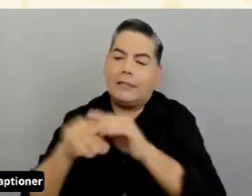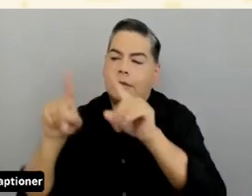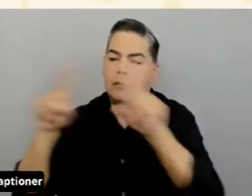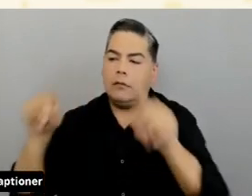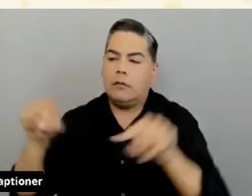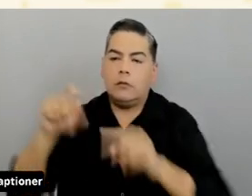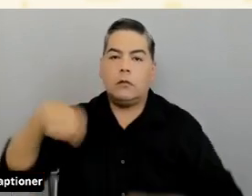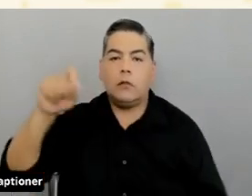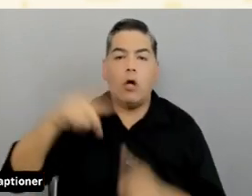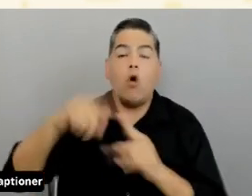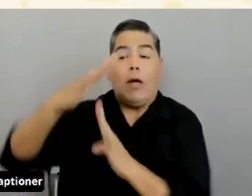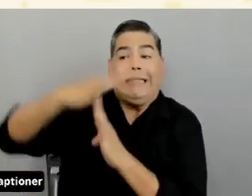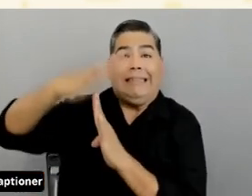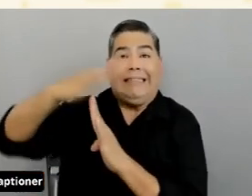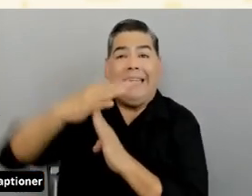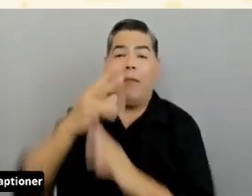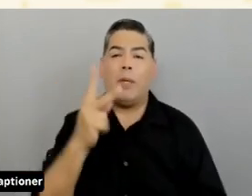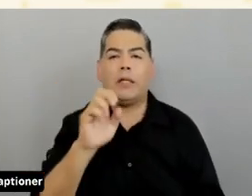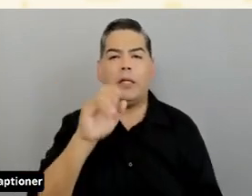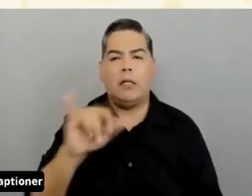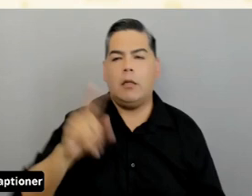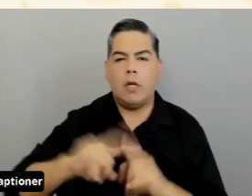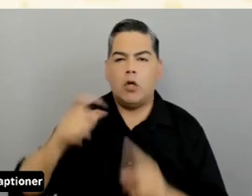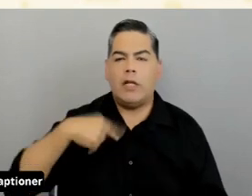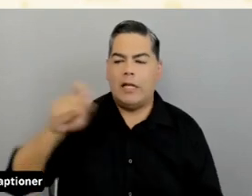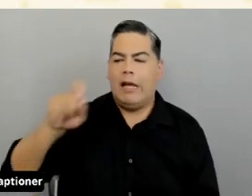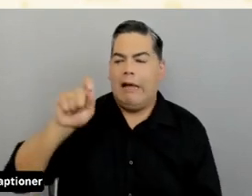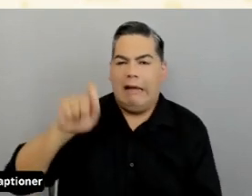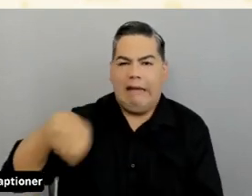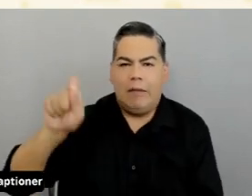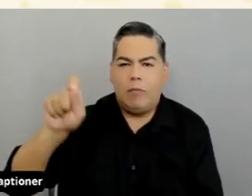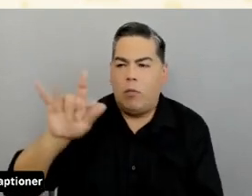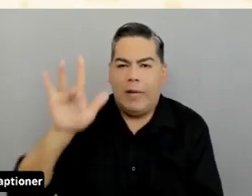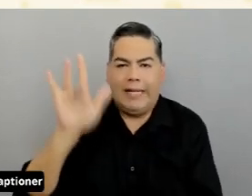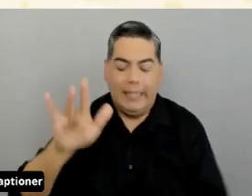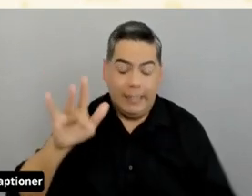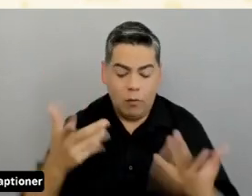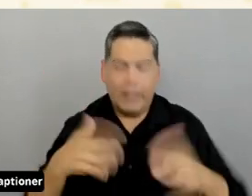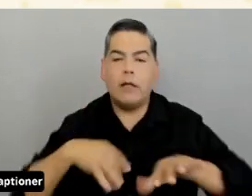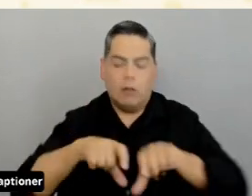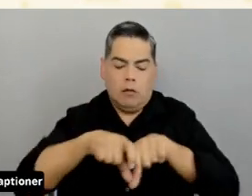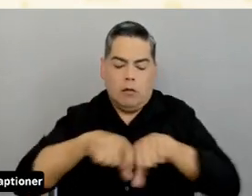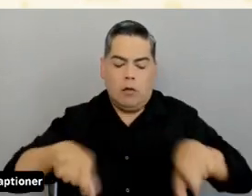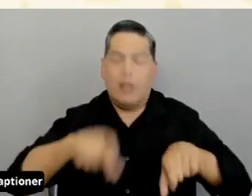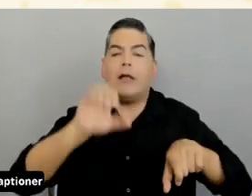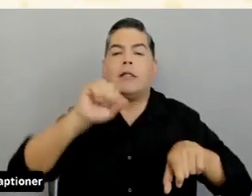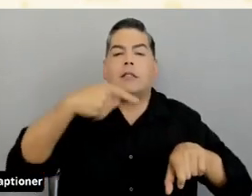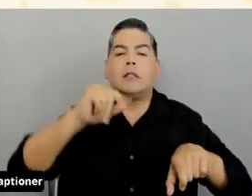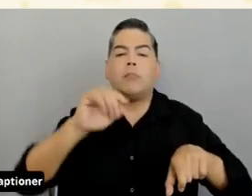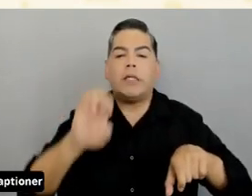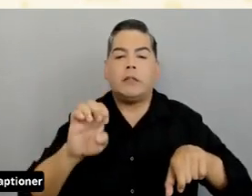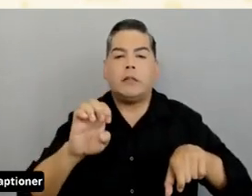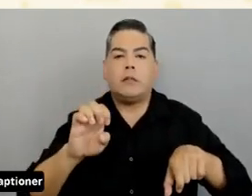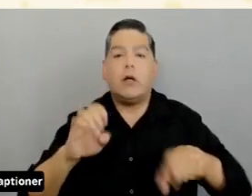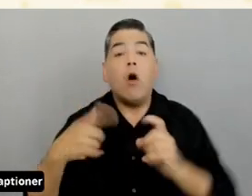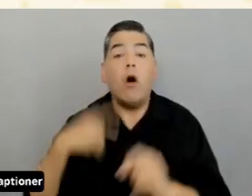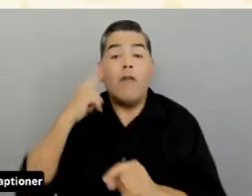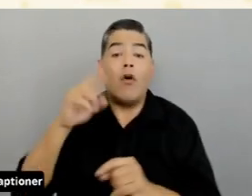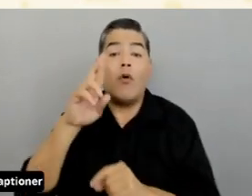but you need to enable the checkbox by pressing the space bar. In the case of radio groups, you can access the radio group